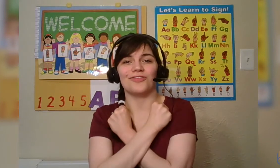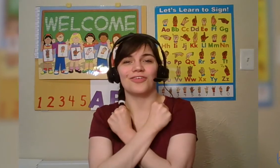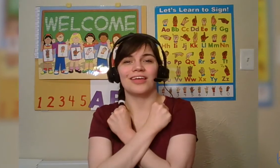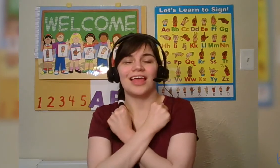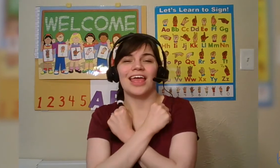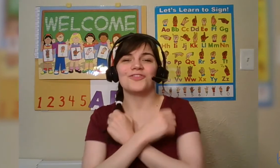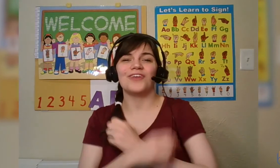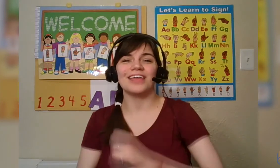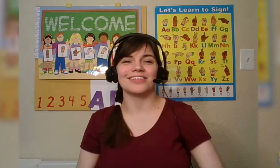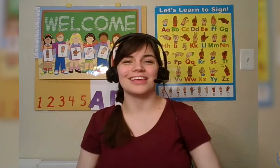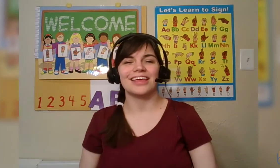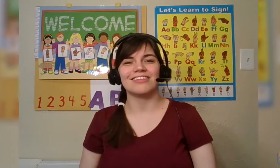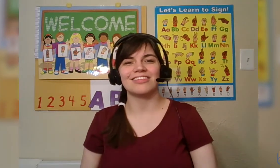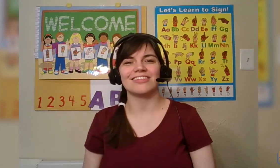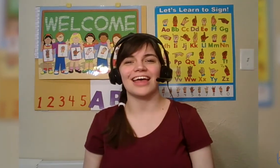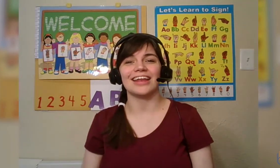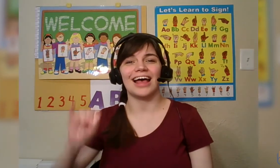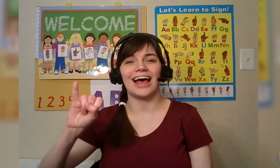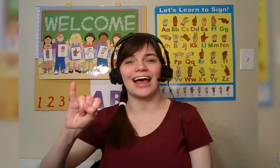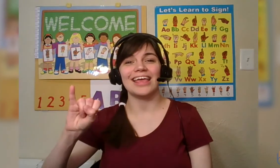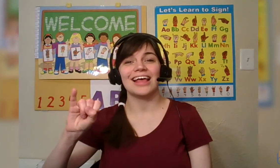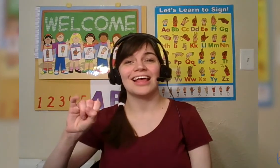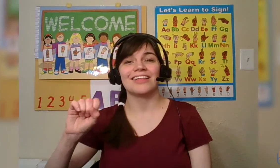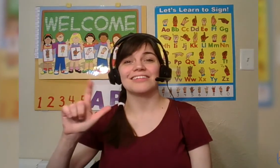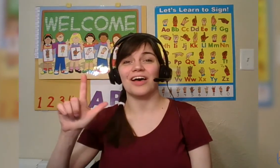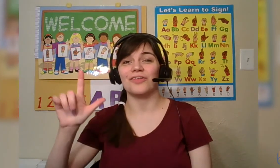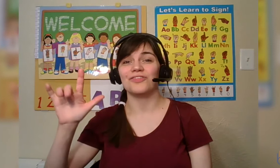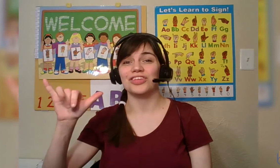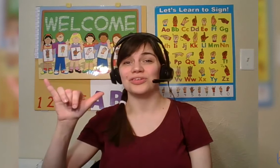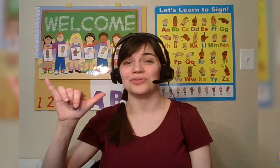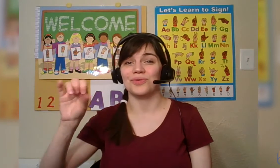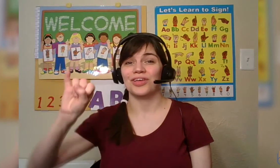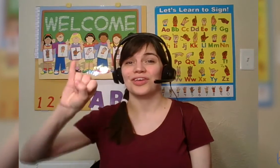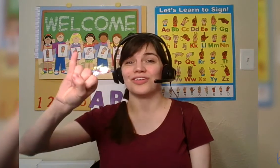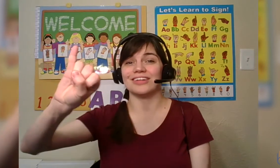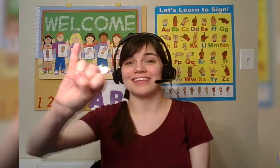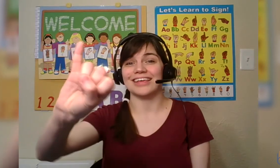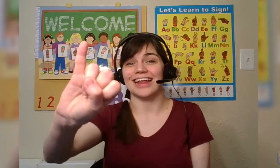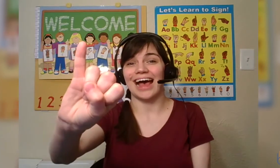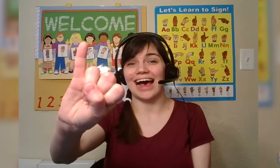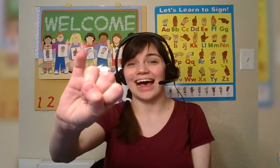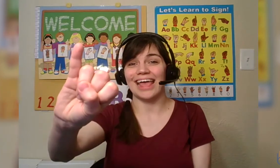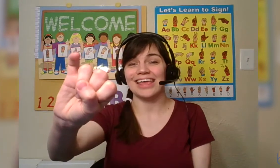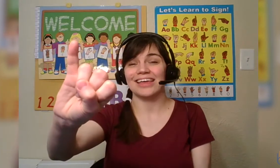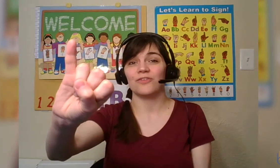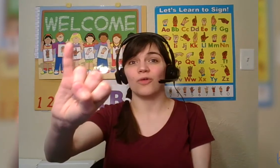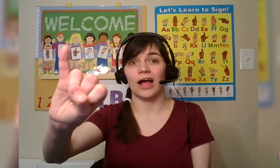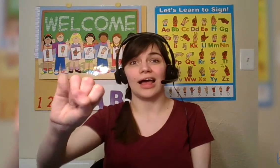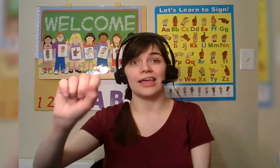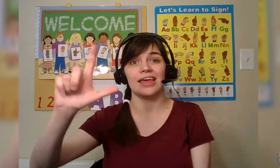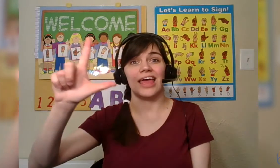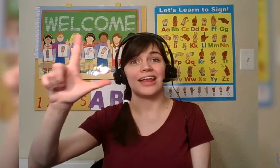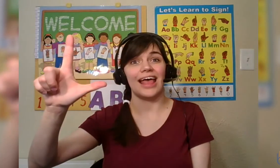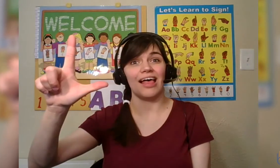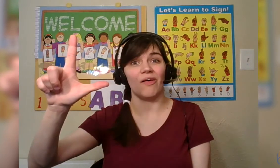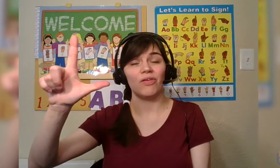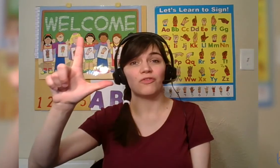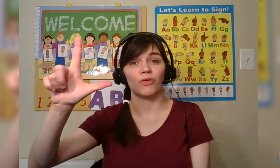And finally is the sign, "I love you." You're gonna take an I for I and L for